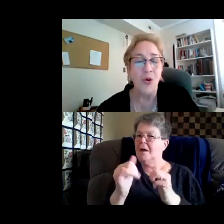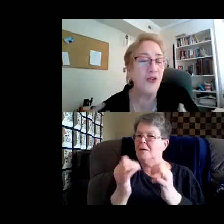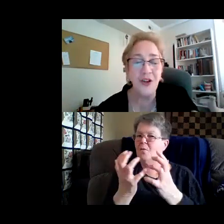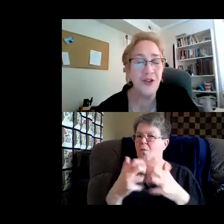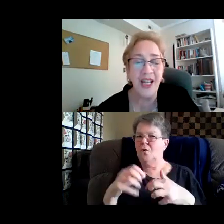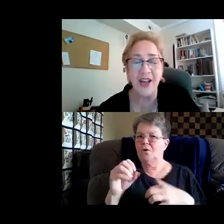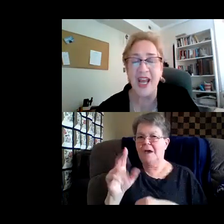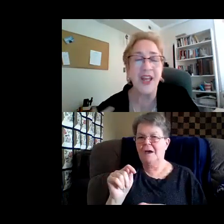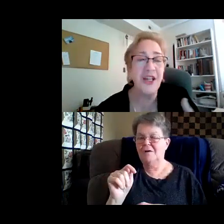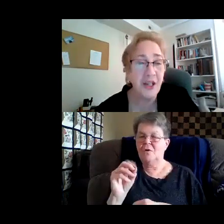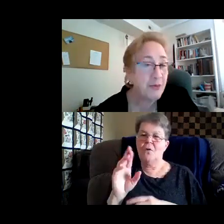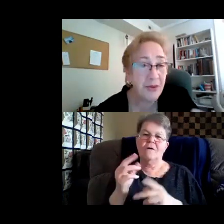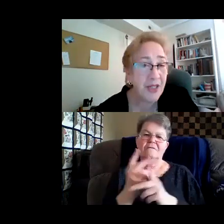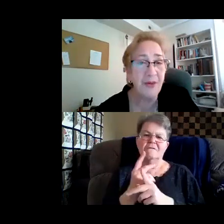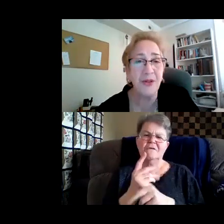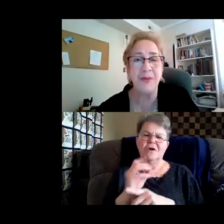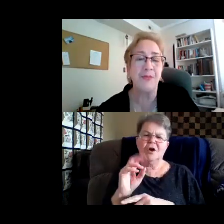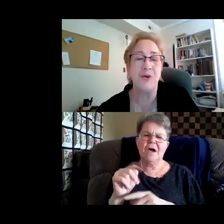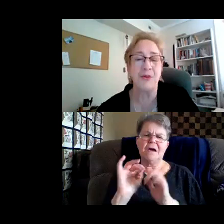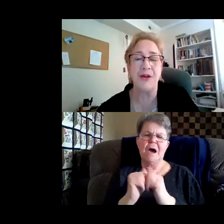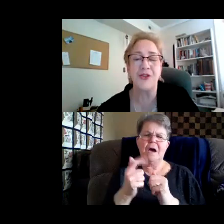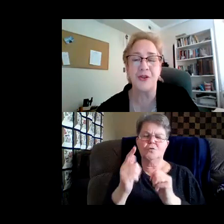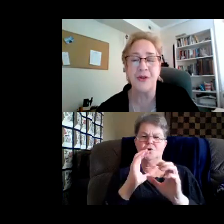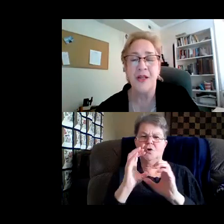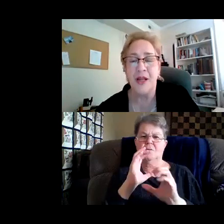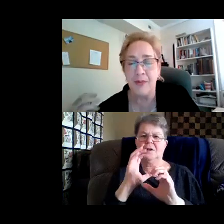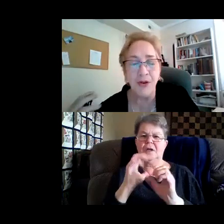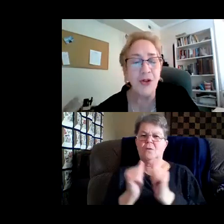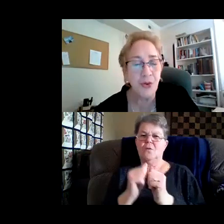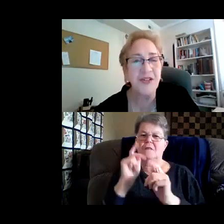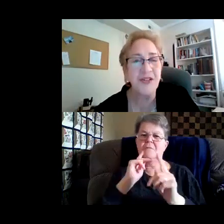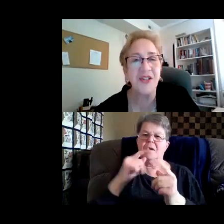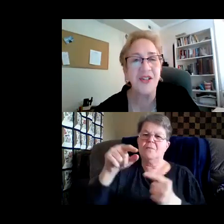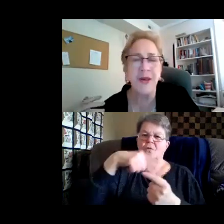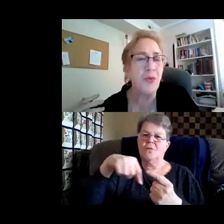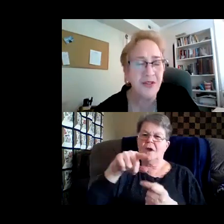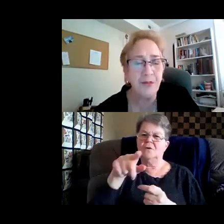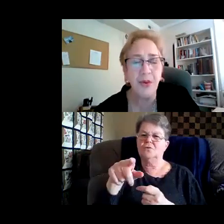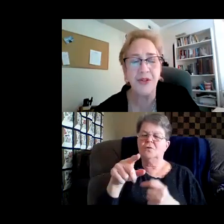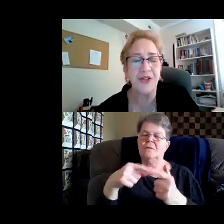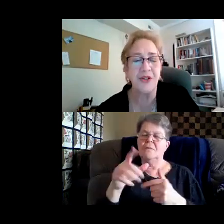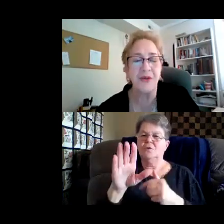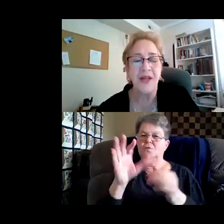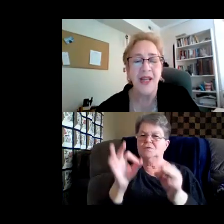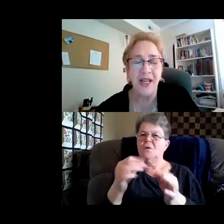Or figuring out how do you communicate with the people around you about your decision about what's important to you?